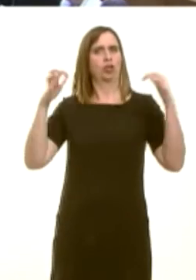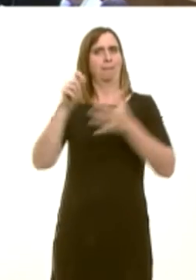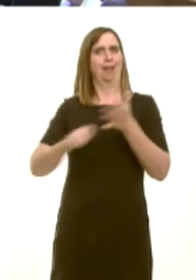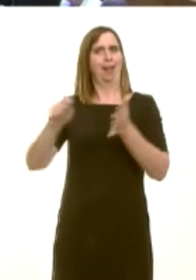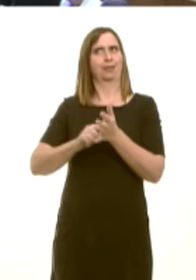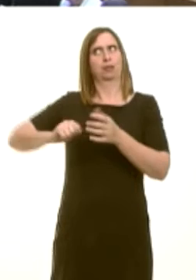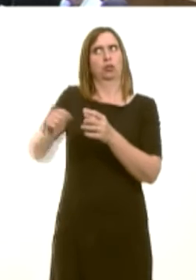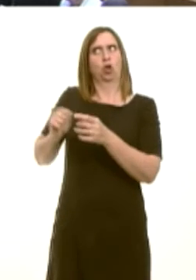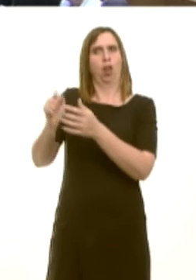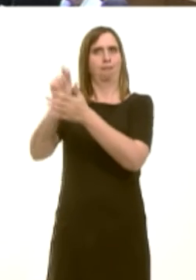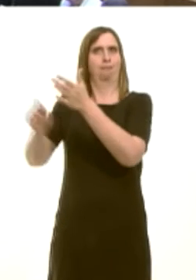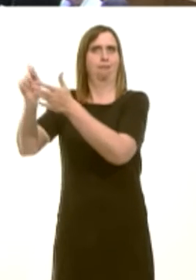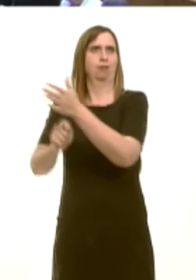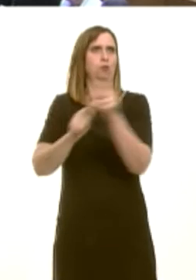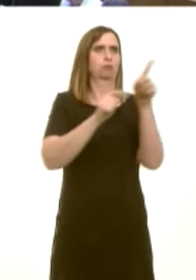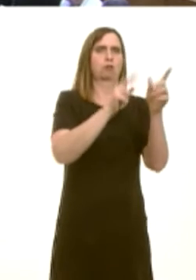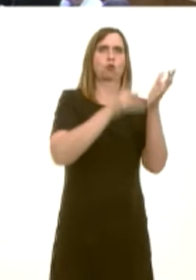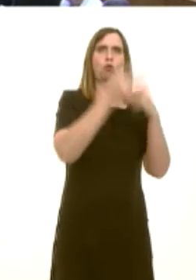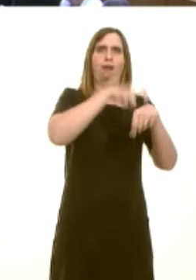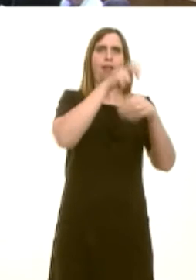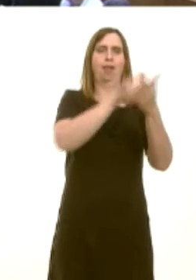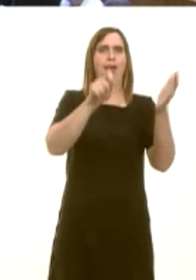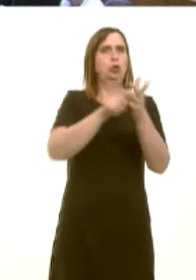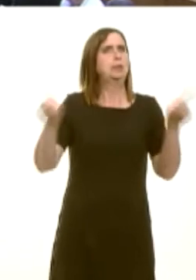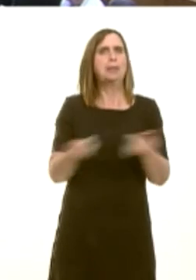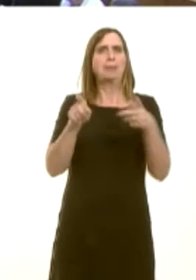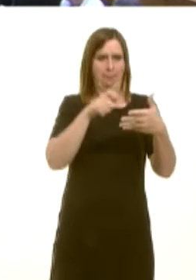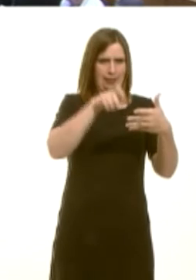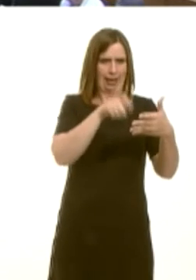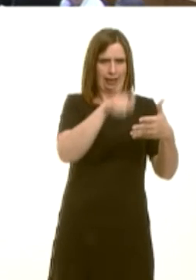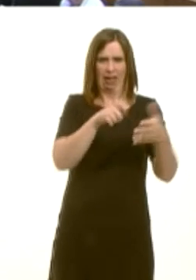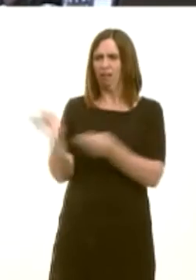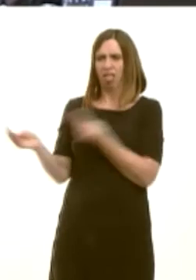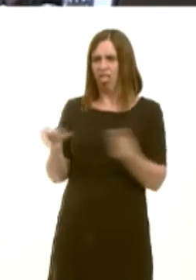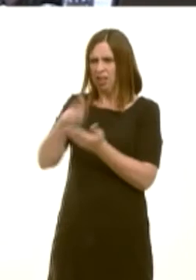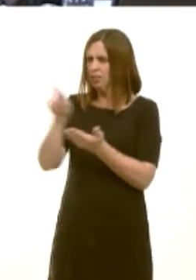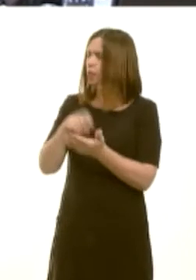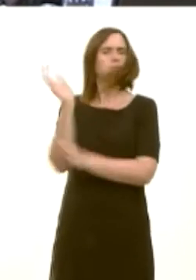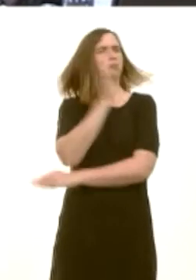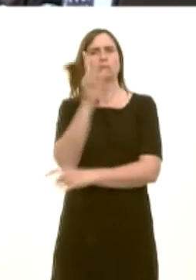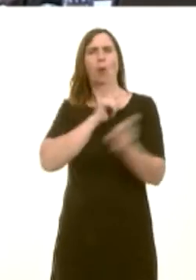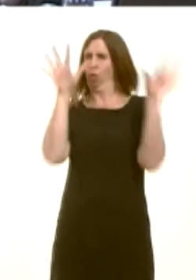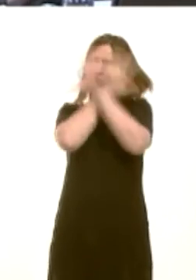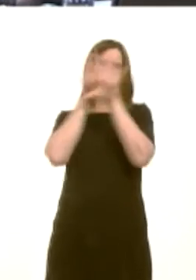and Northern Ireland Assembly. The people of Wales deserve to have a clear run. I know